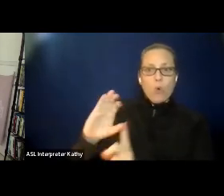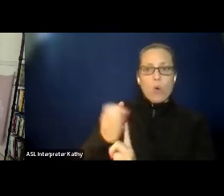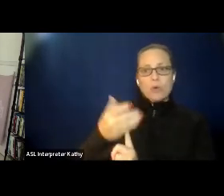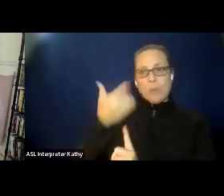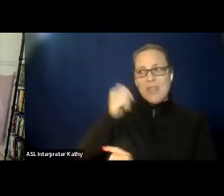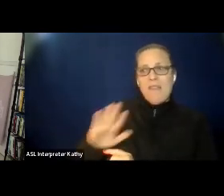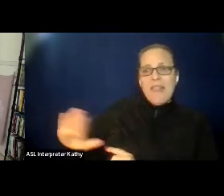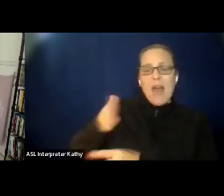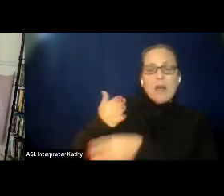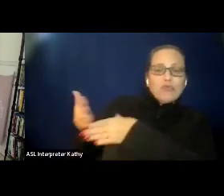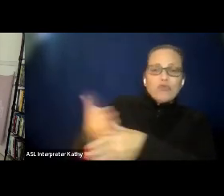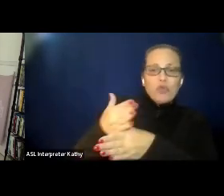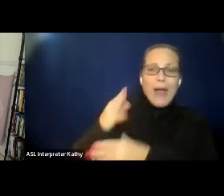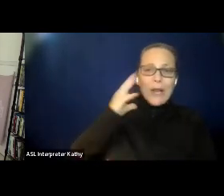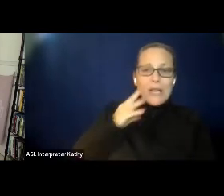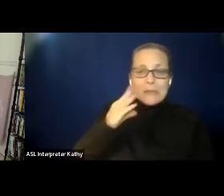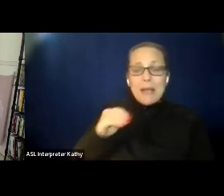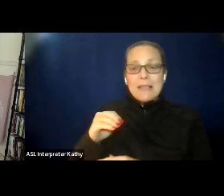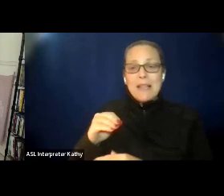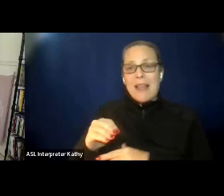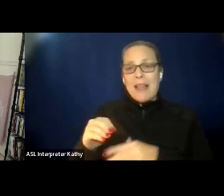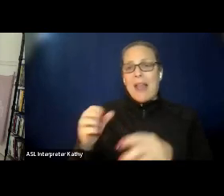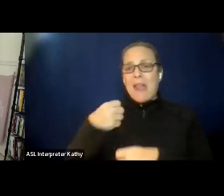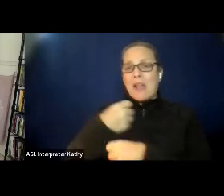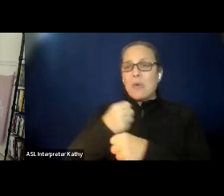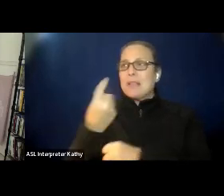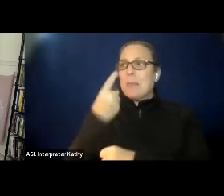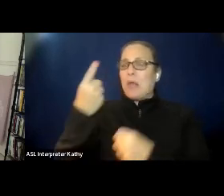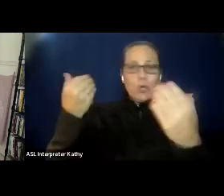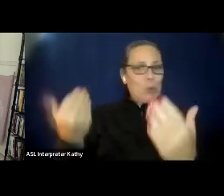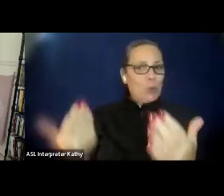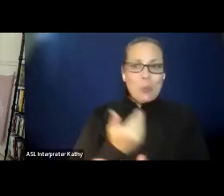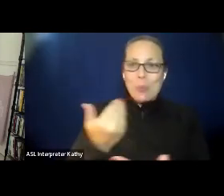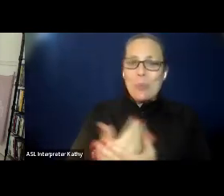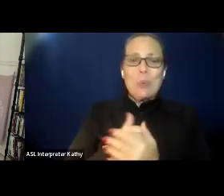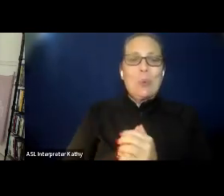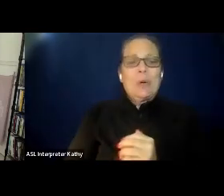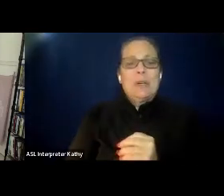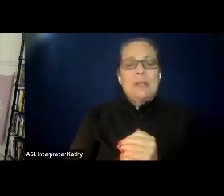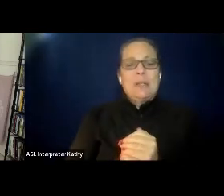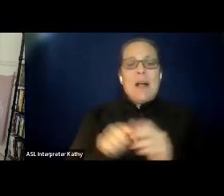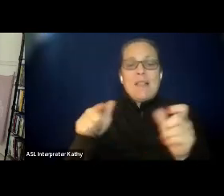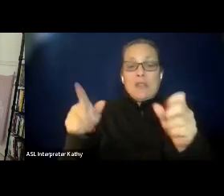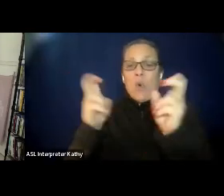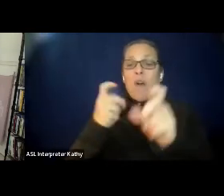So just a brief blurb about disability culture. Because disabled people have created their own culture with shared